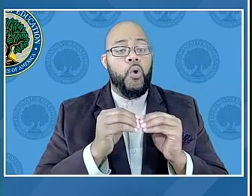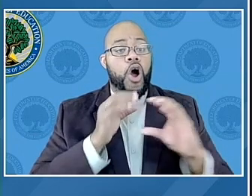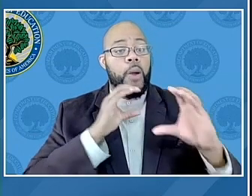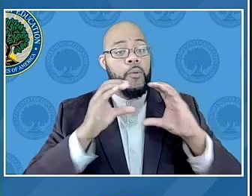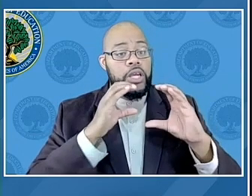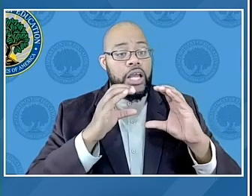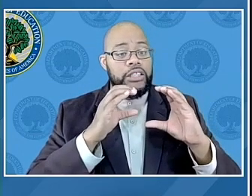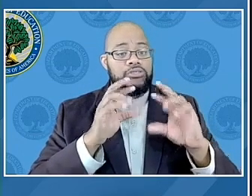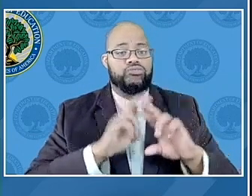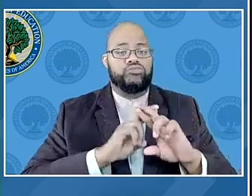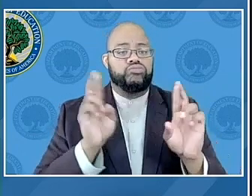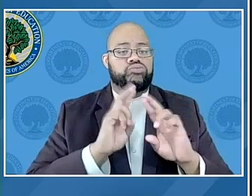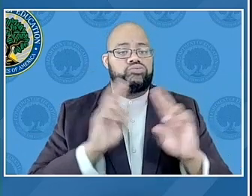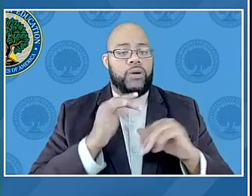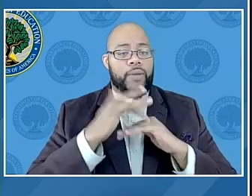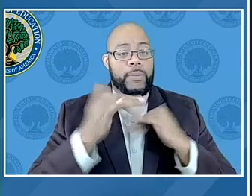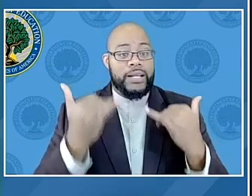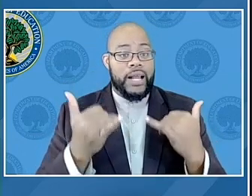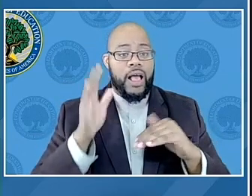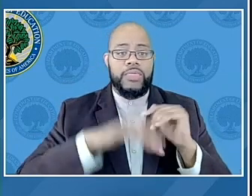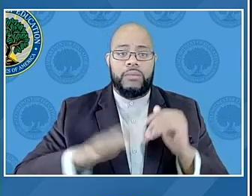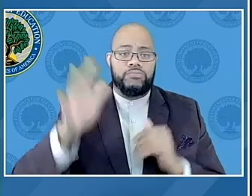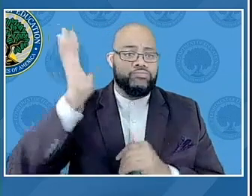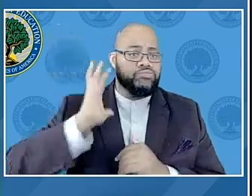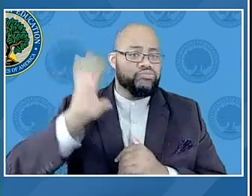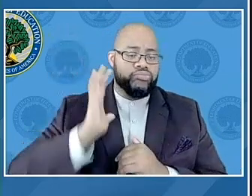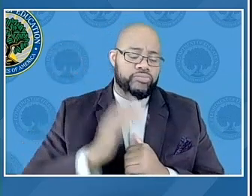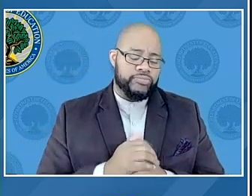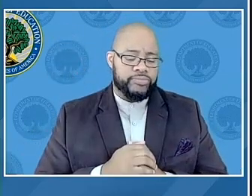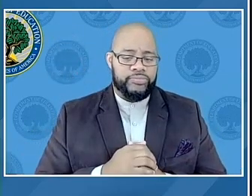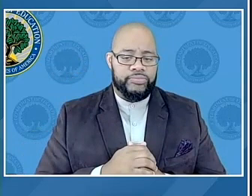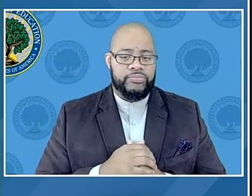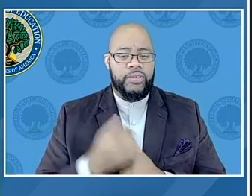available now than it ever has been before. I think this administration has